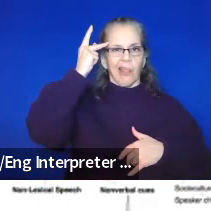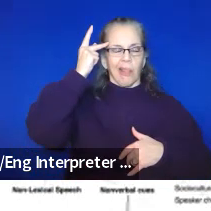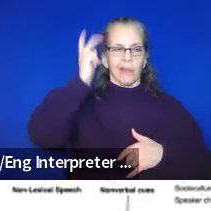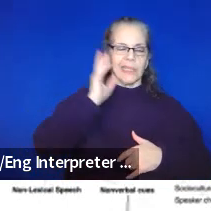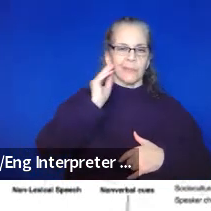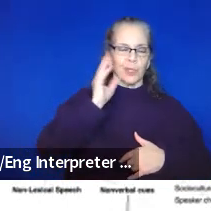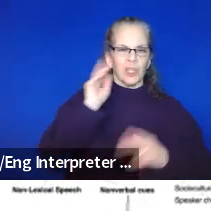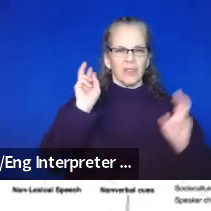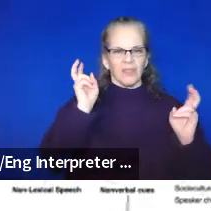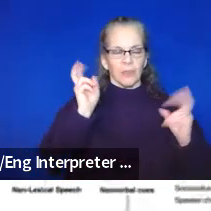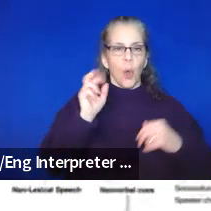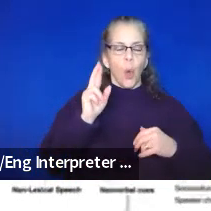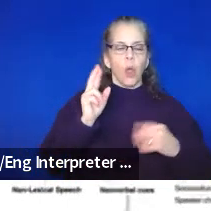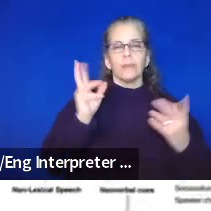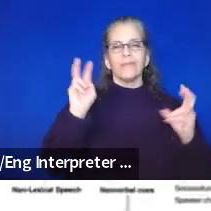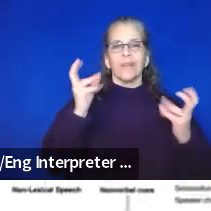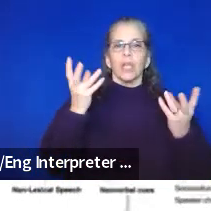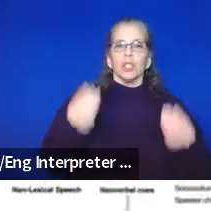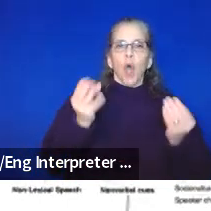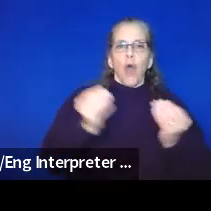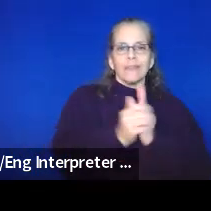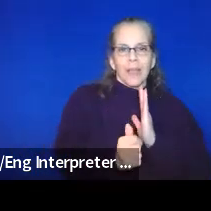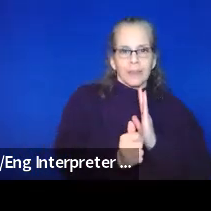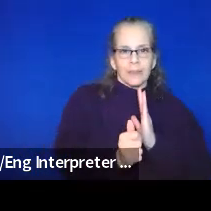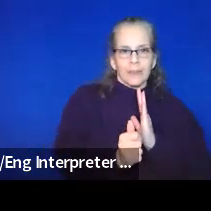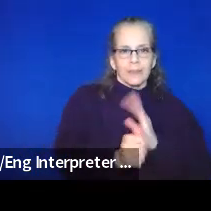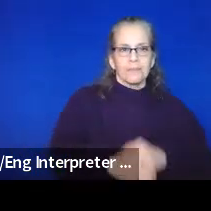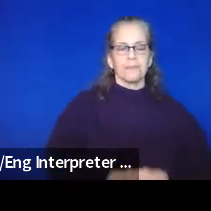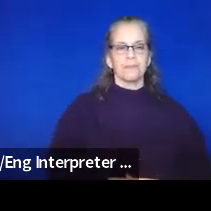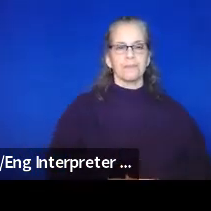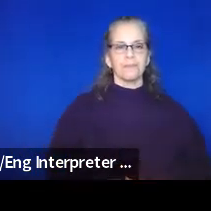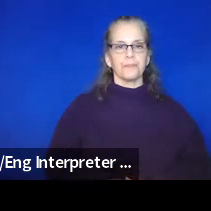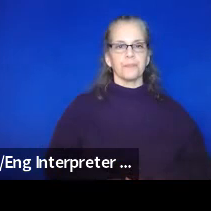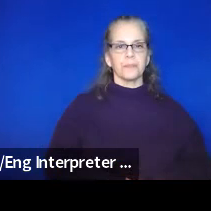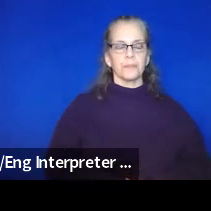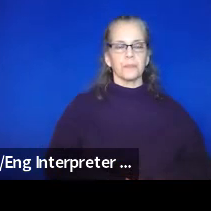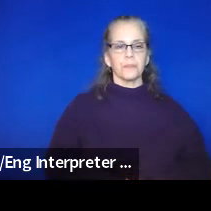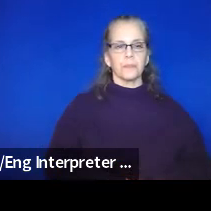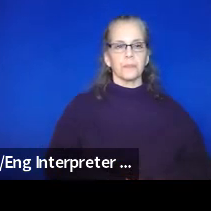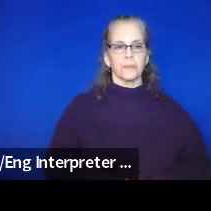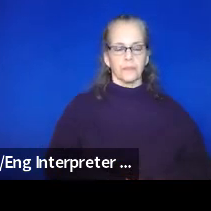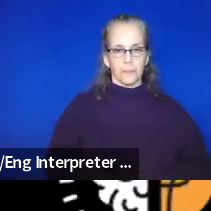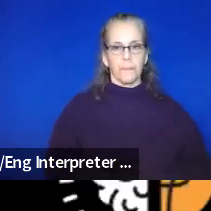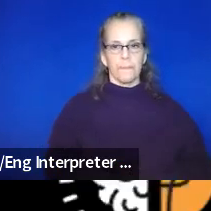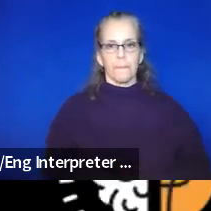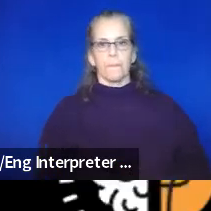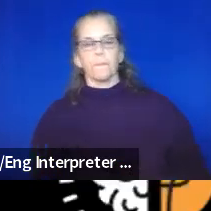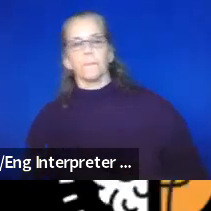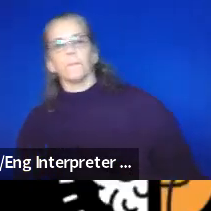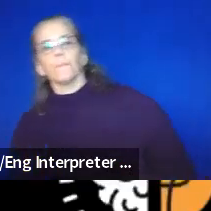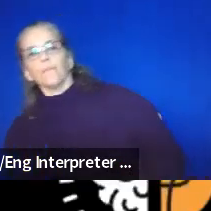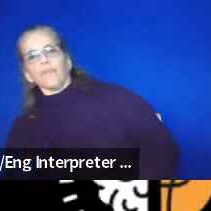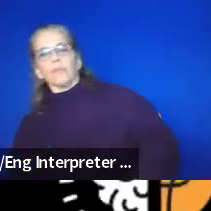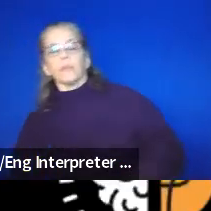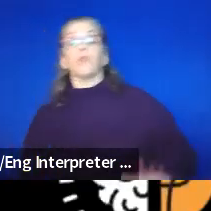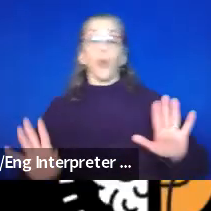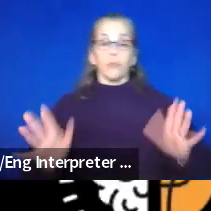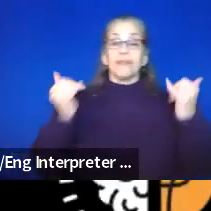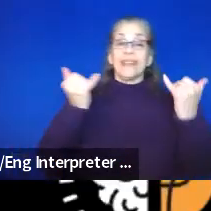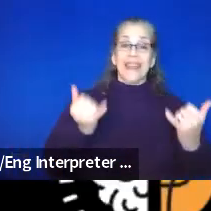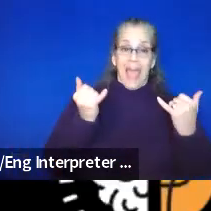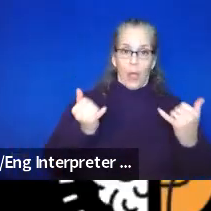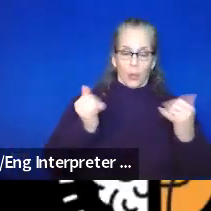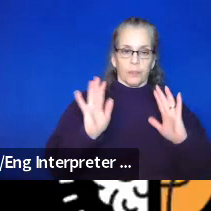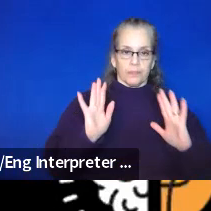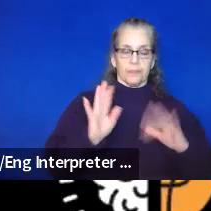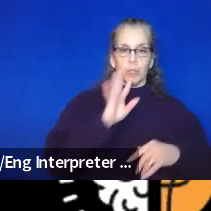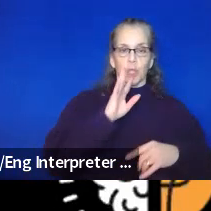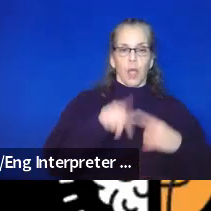or soft skills. Okay. So, now we're going to talk about now